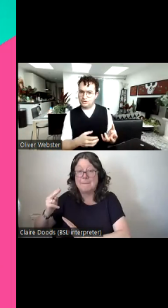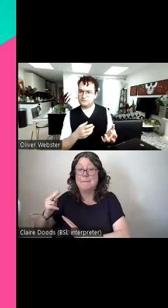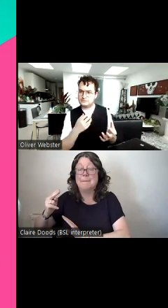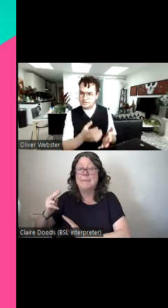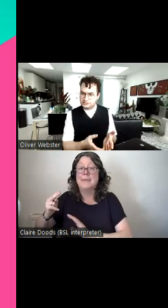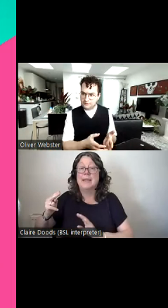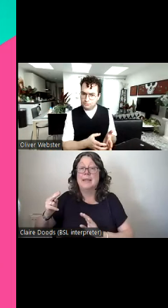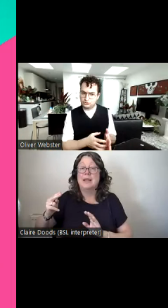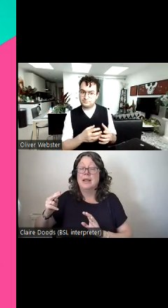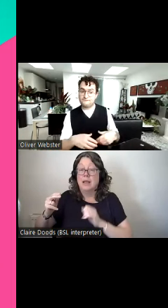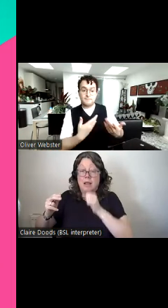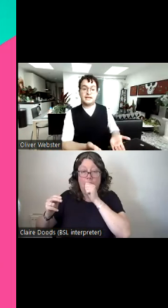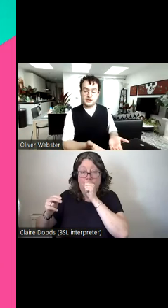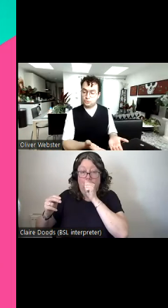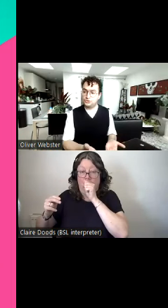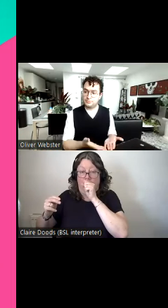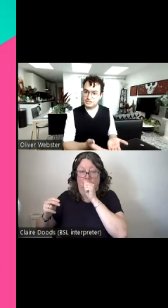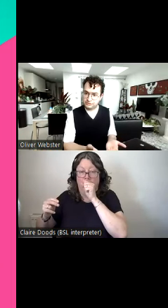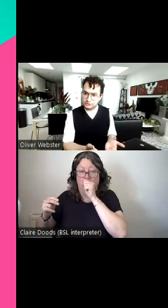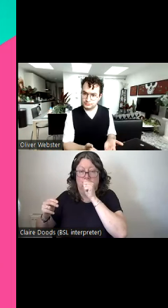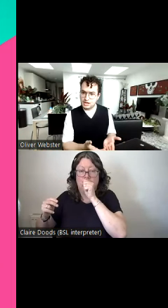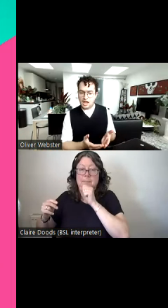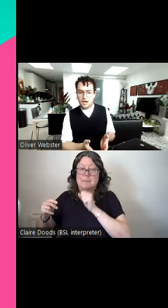of the speech to text reporter being familiar with the material.